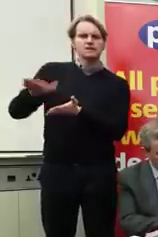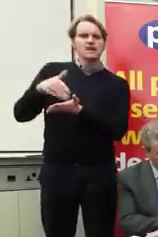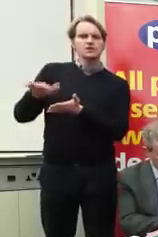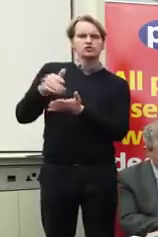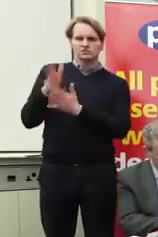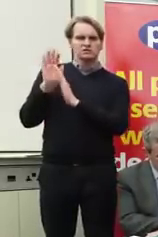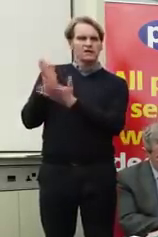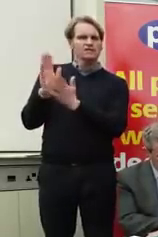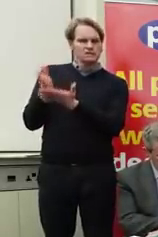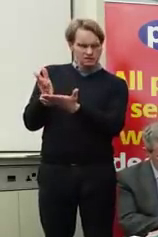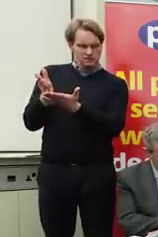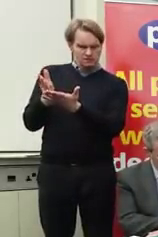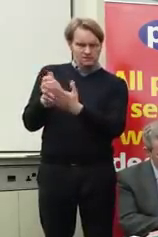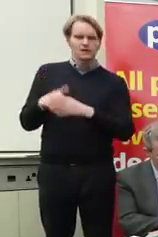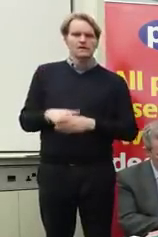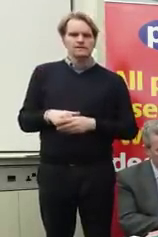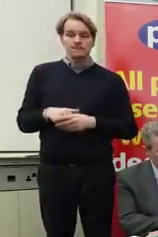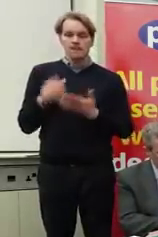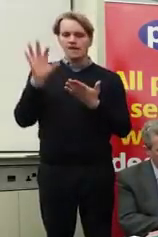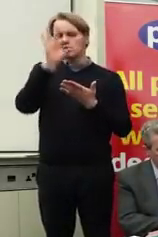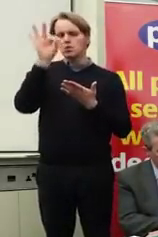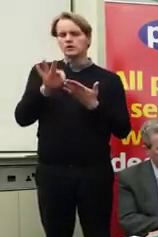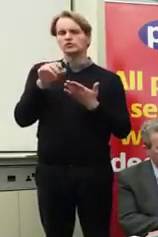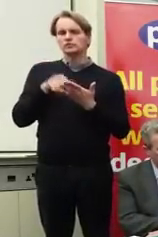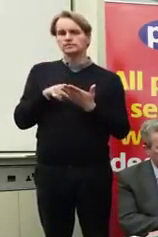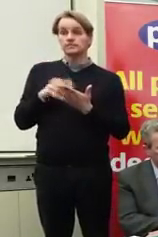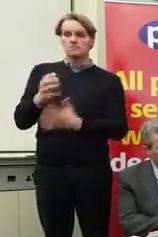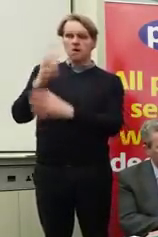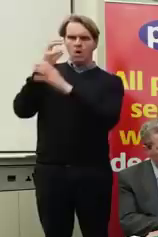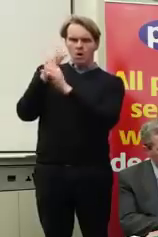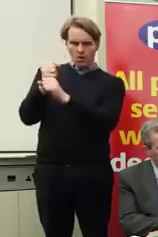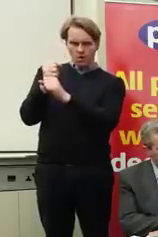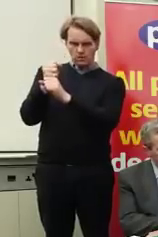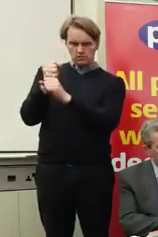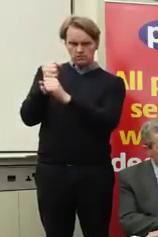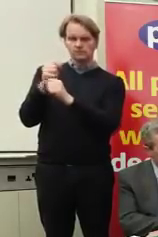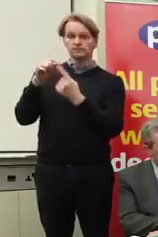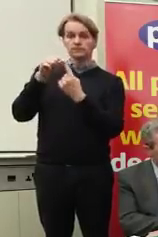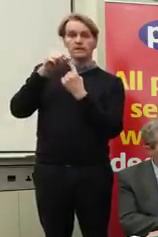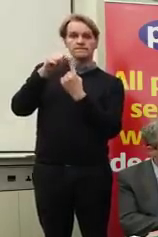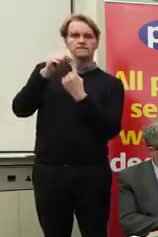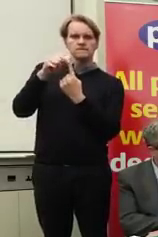many of our members, before we take the detailed question our Executive last week